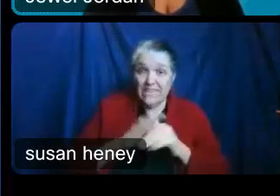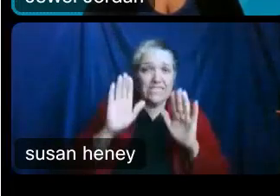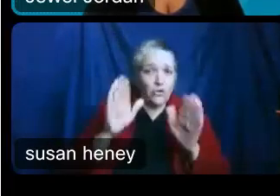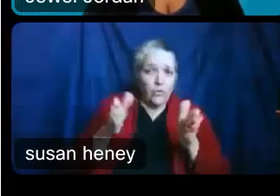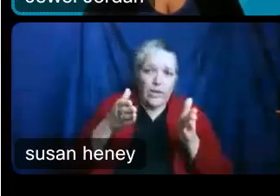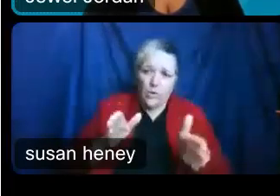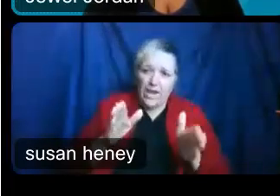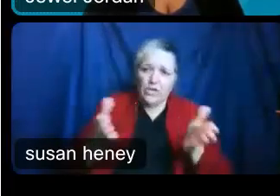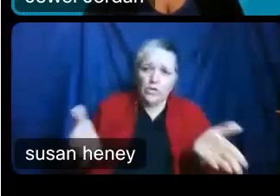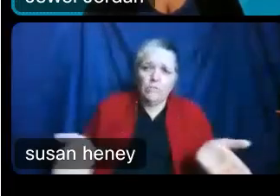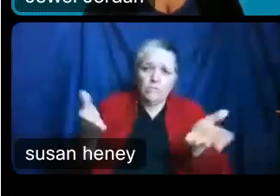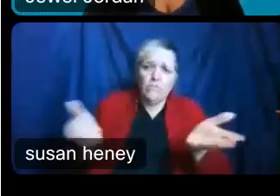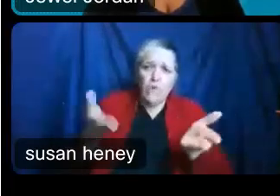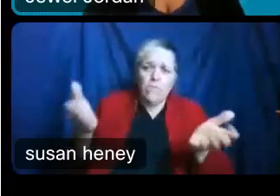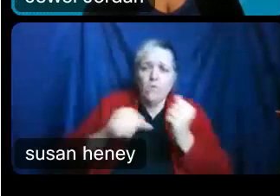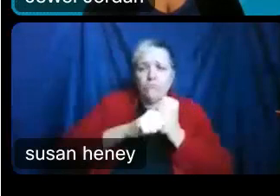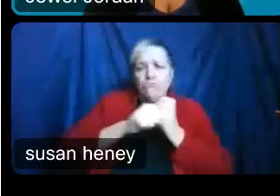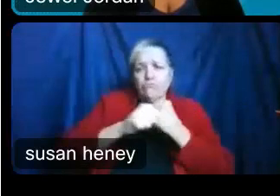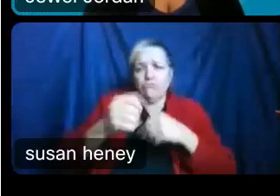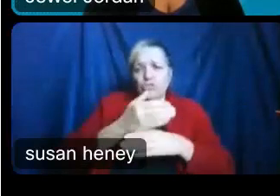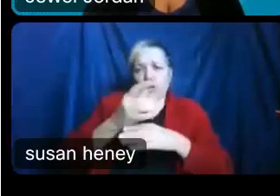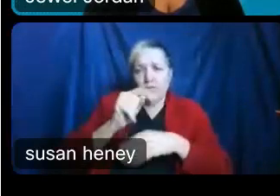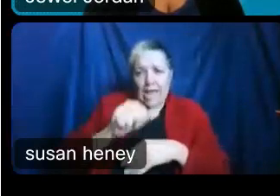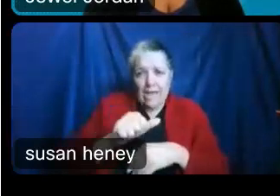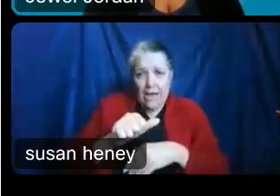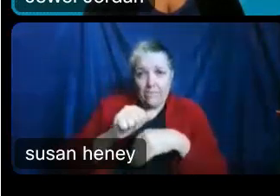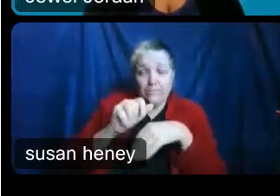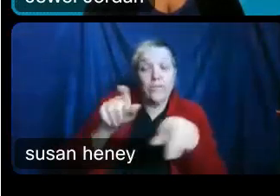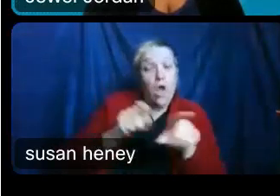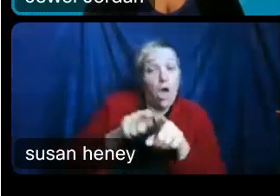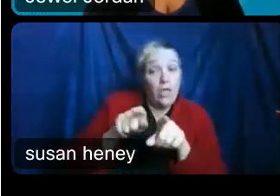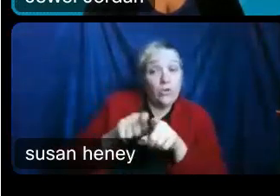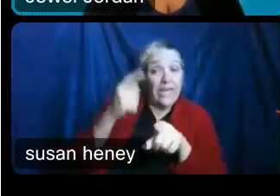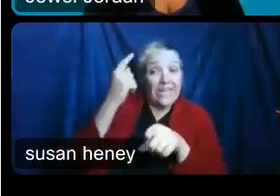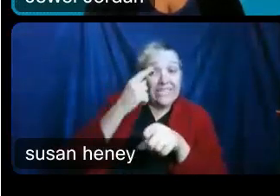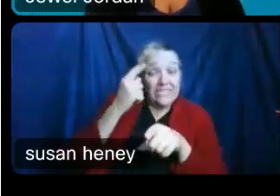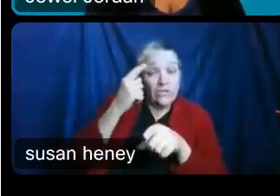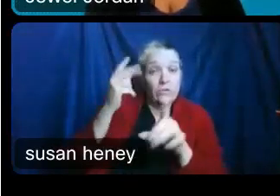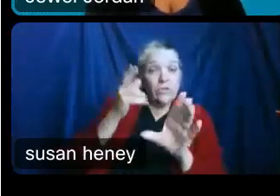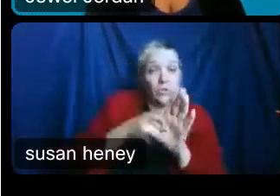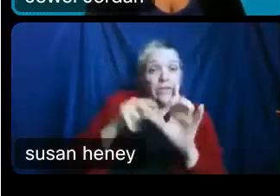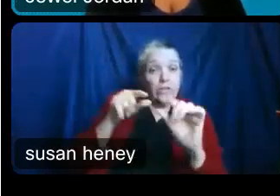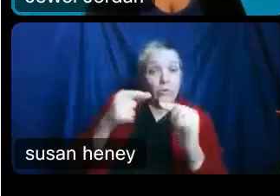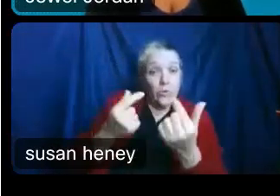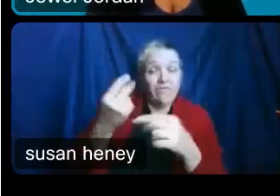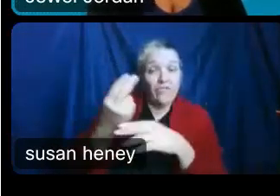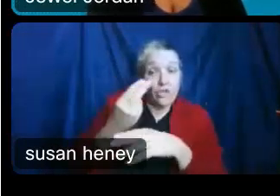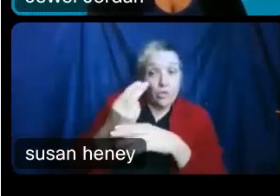data. Also consider joining the group we have specifically for users of ACS data known simply